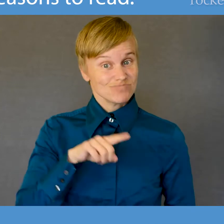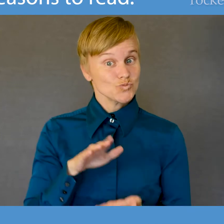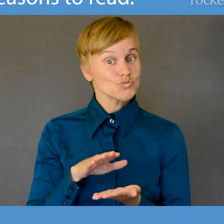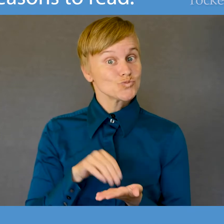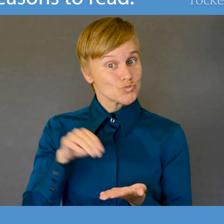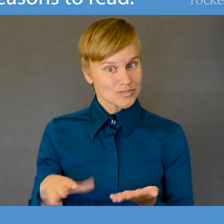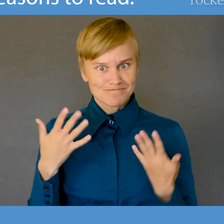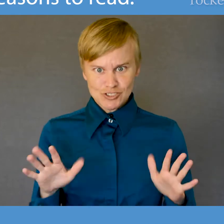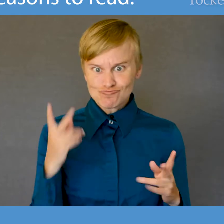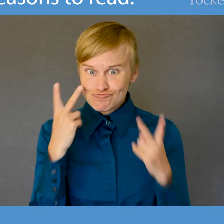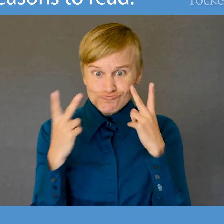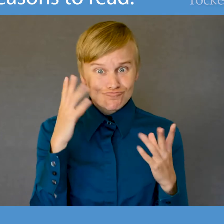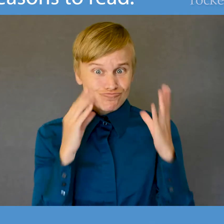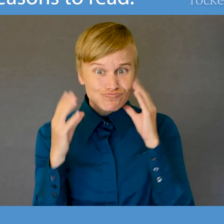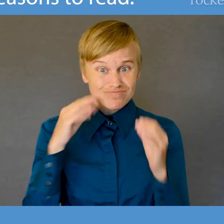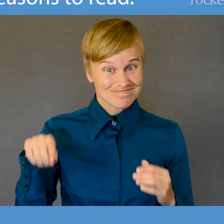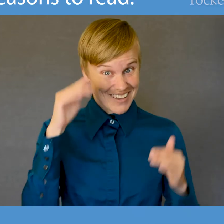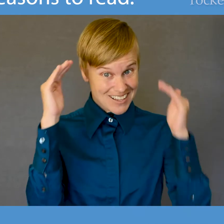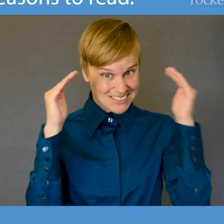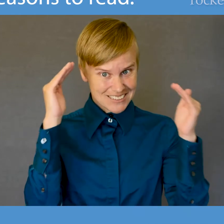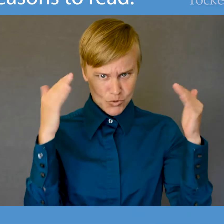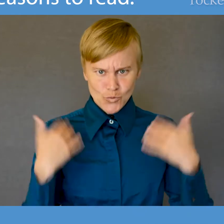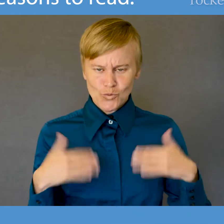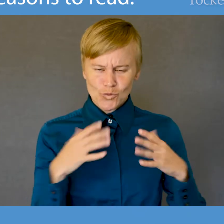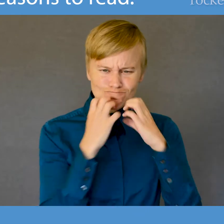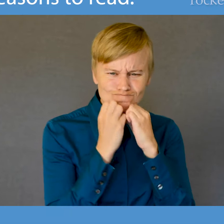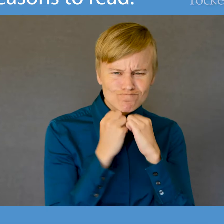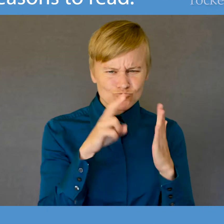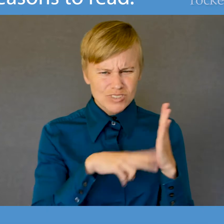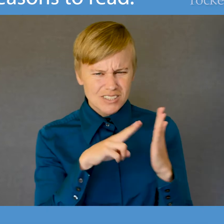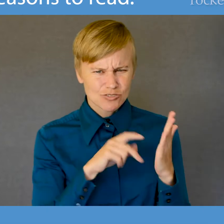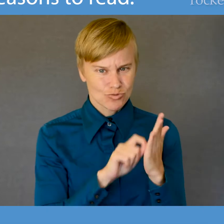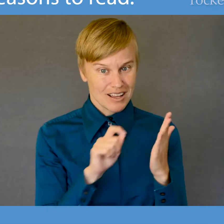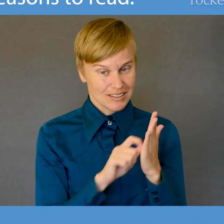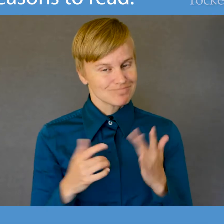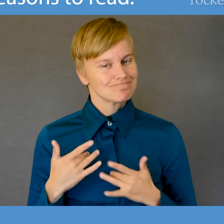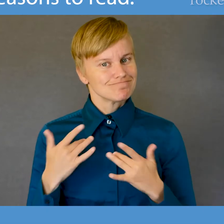Students who have had lots of experience seeing their caregivers and other people that they care about reading and writing,